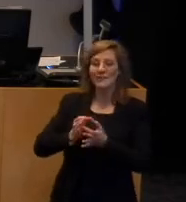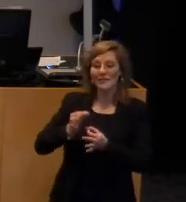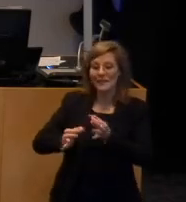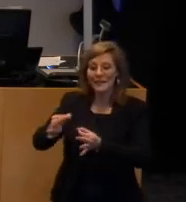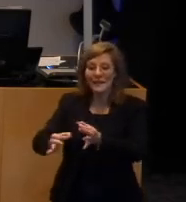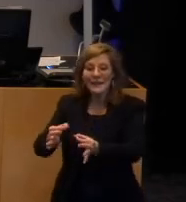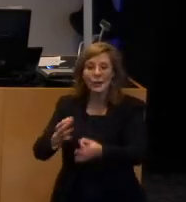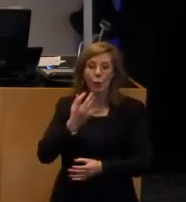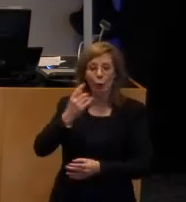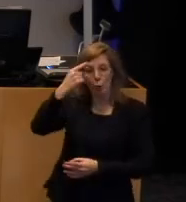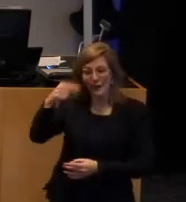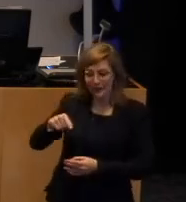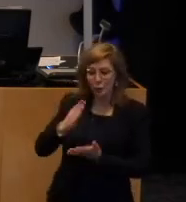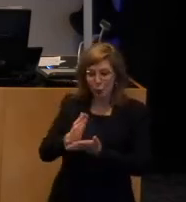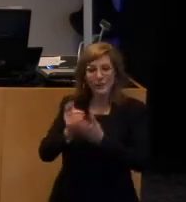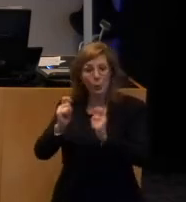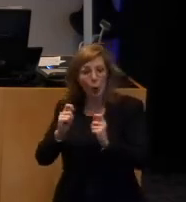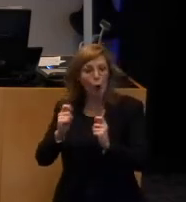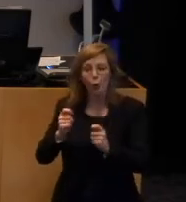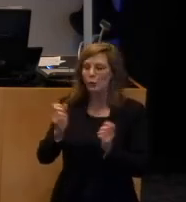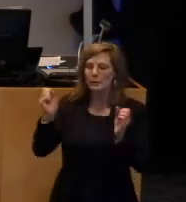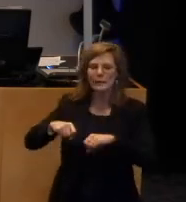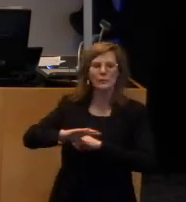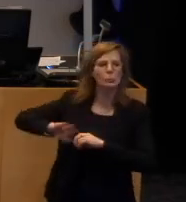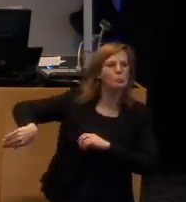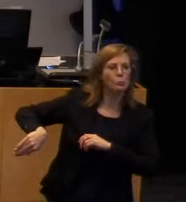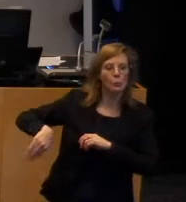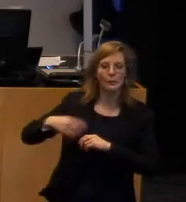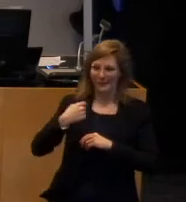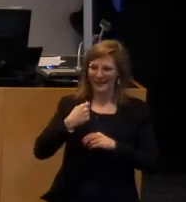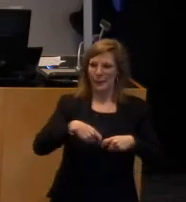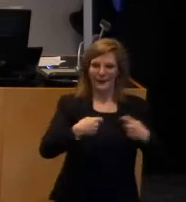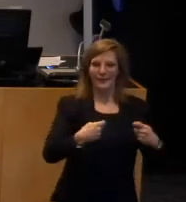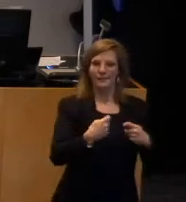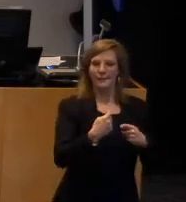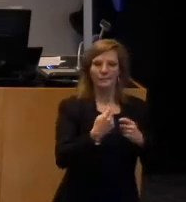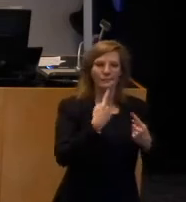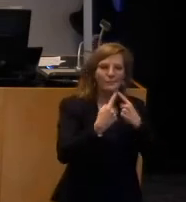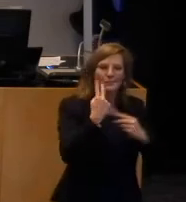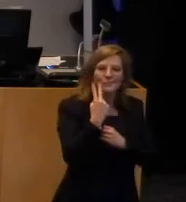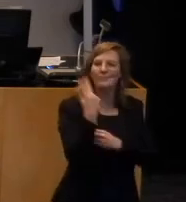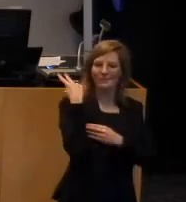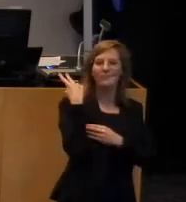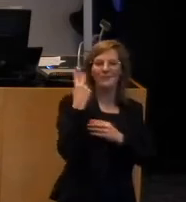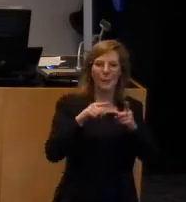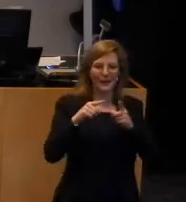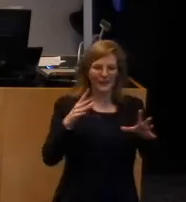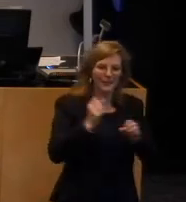my analysis departed from the retrospective interview. So the task review was my main source.